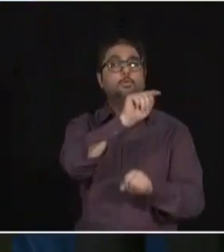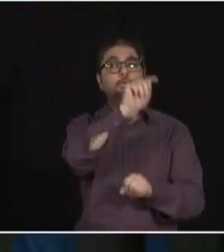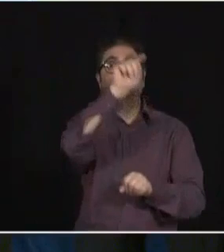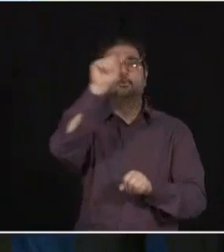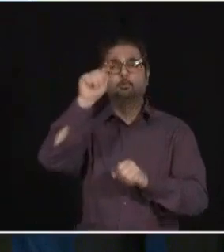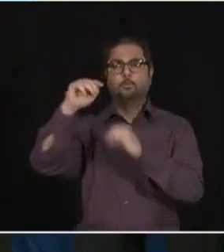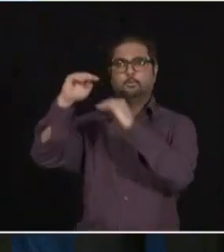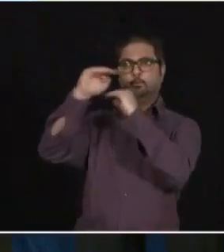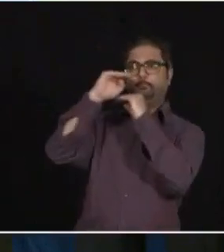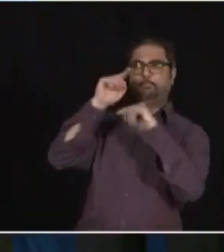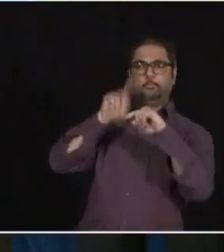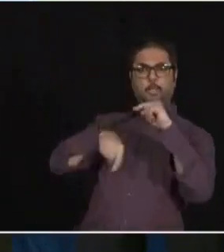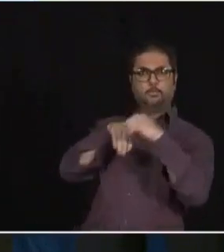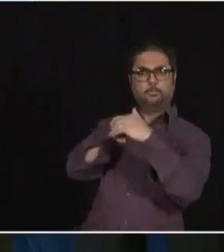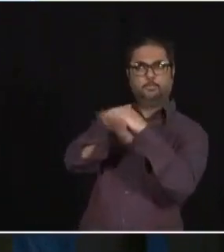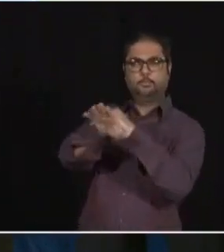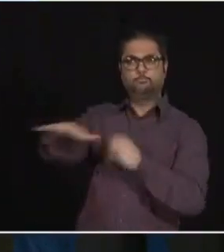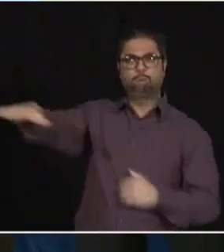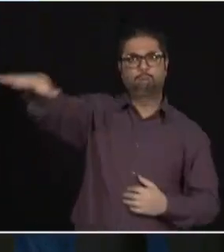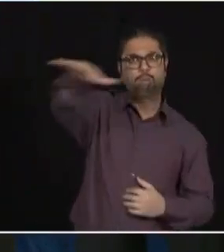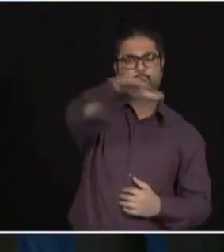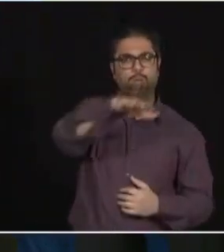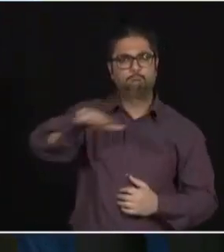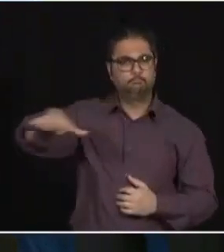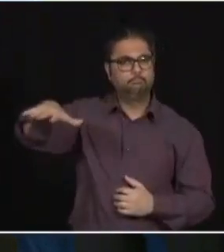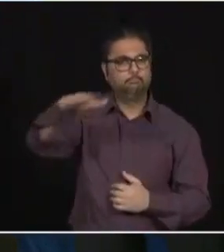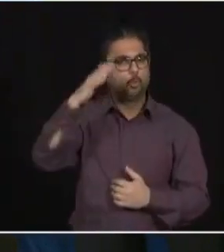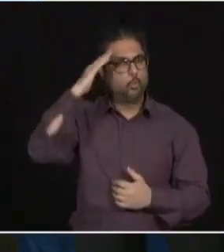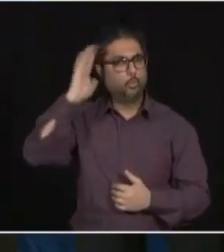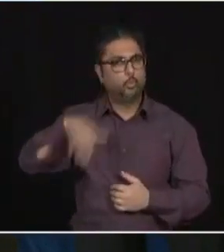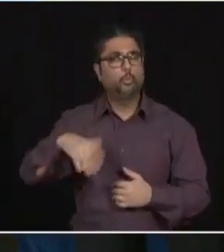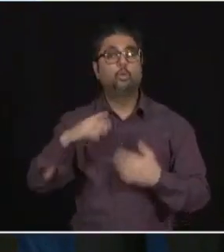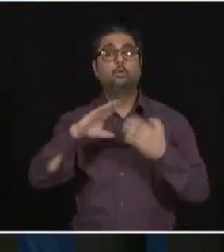Municipalities have closed access points within their